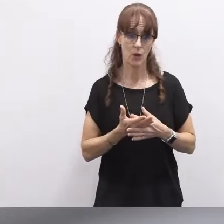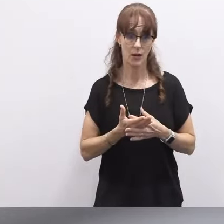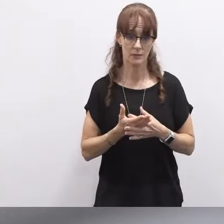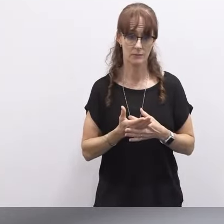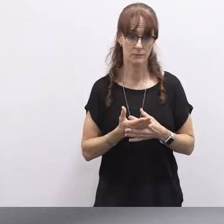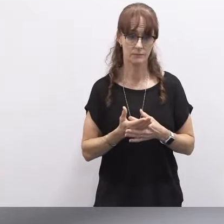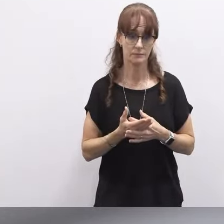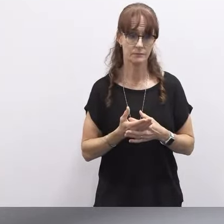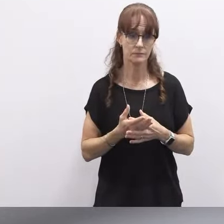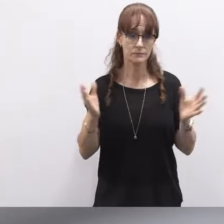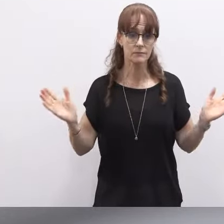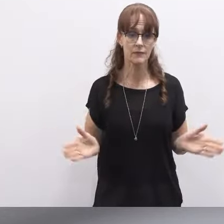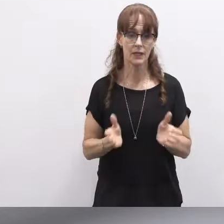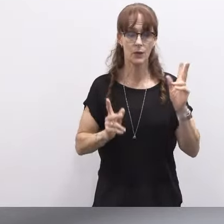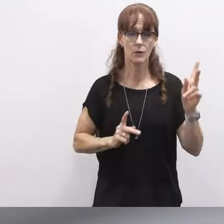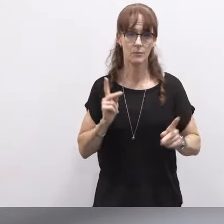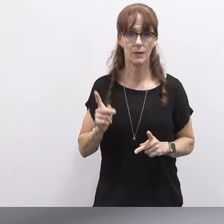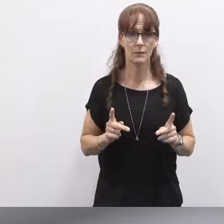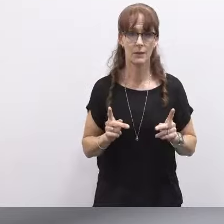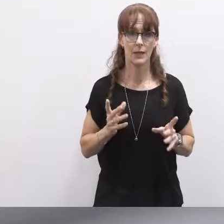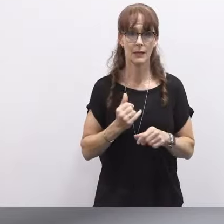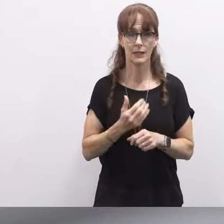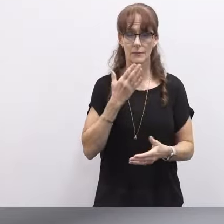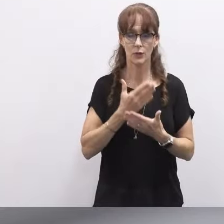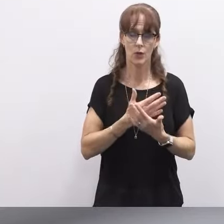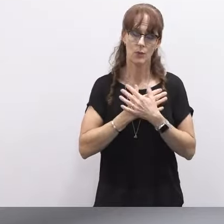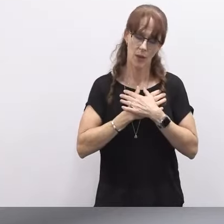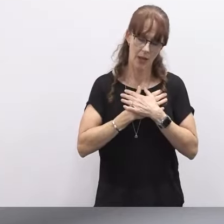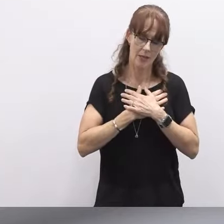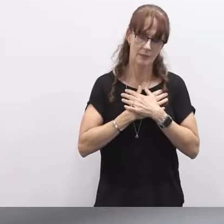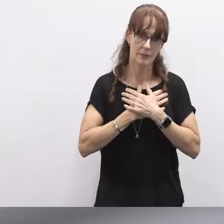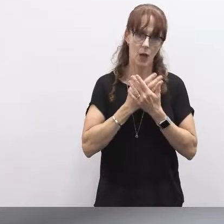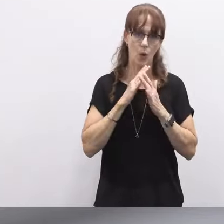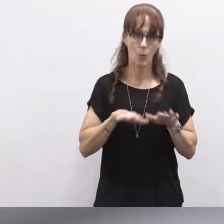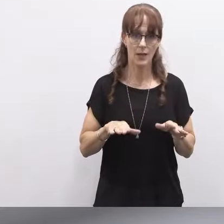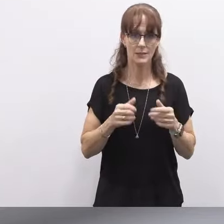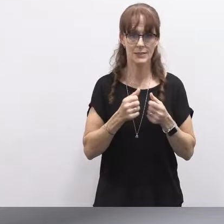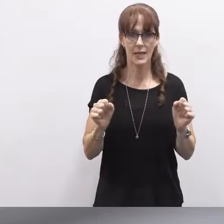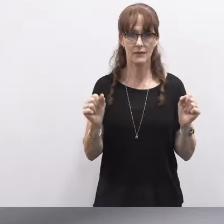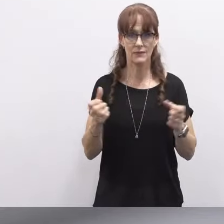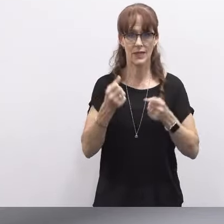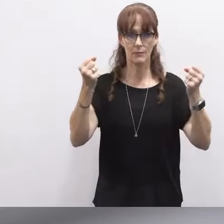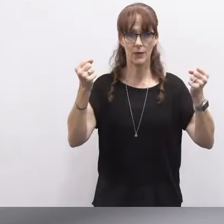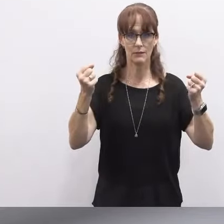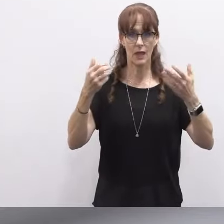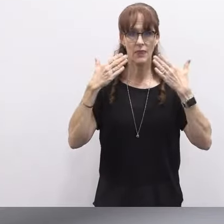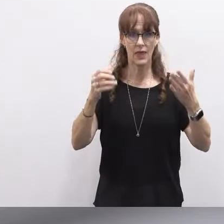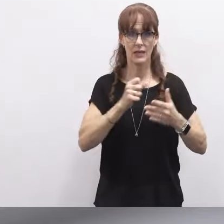and I just wanna encourage folks to get some good rest and have a quiet and safe celebration. I also wanna thank staff who are working.